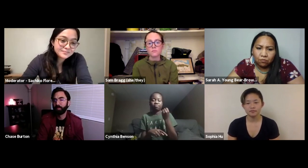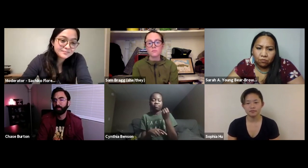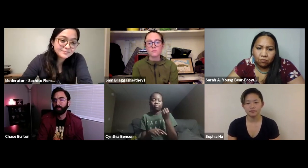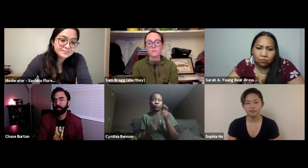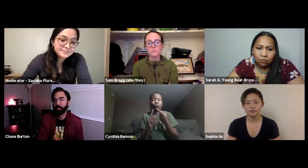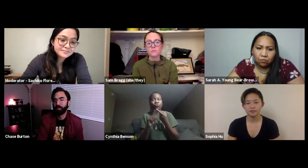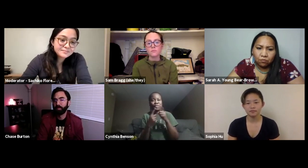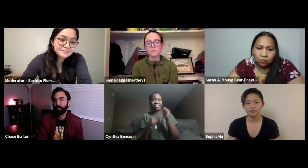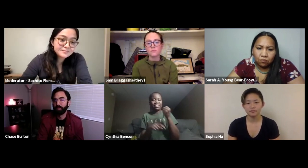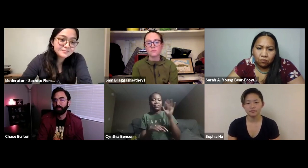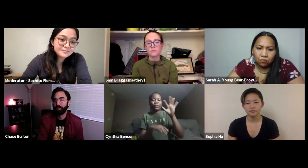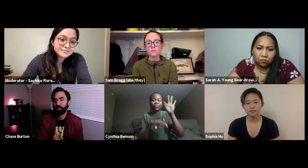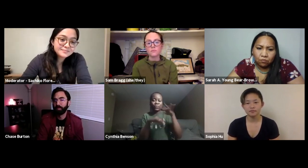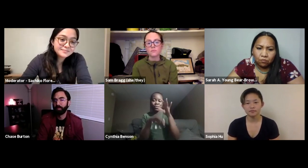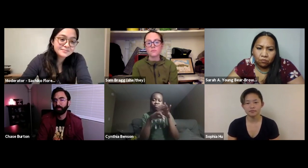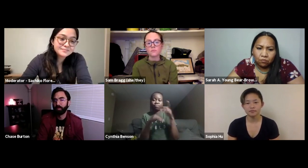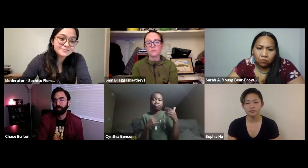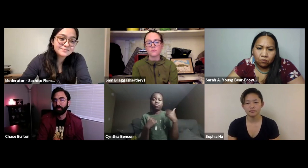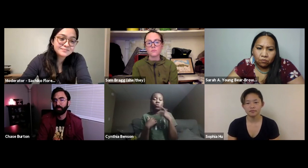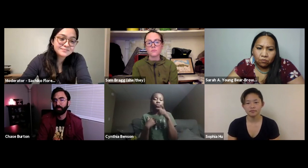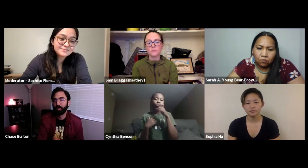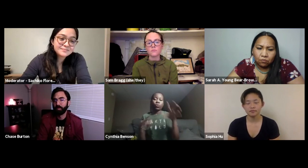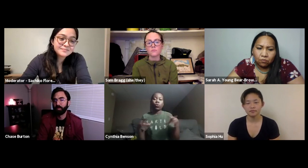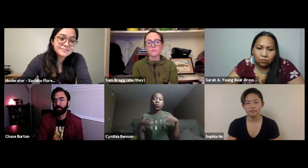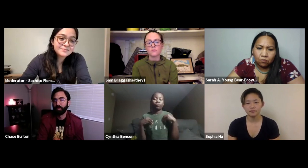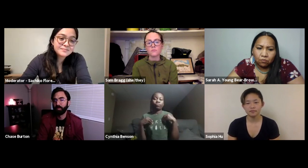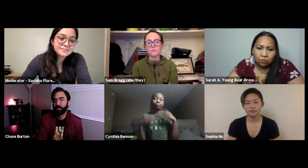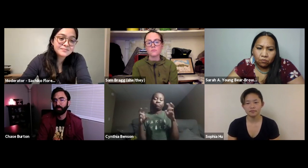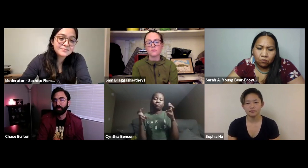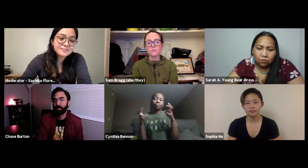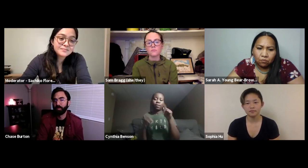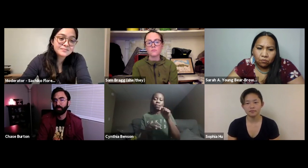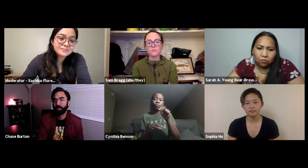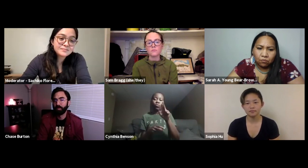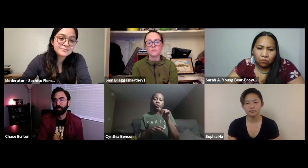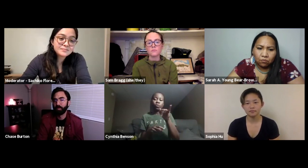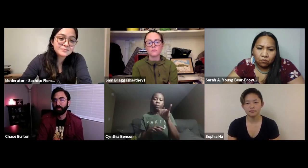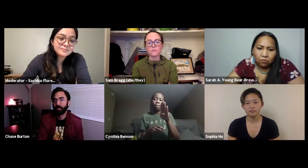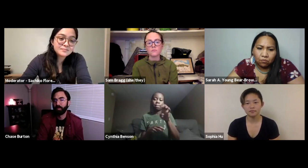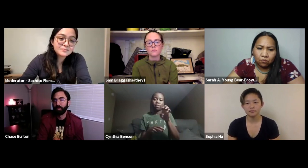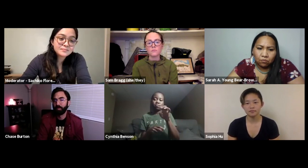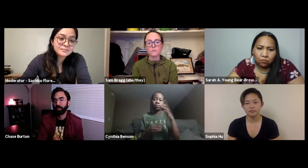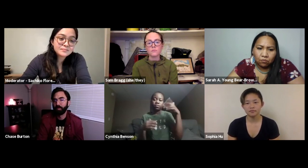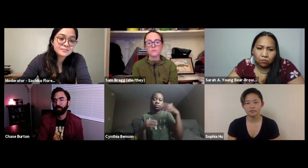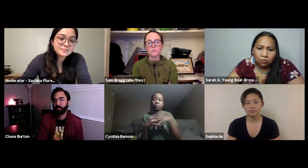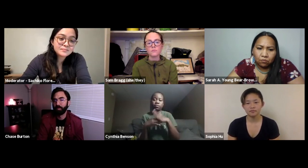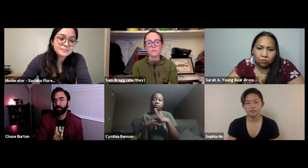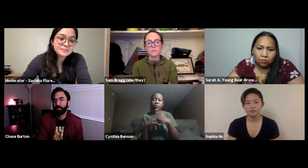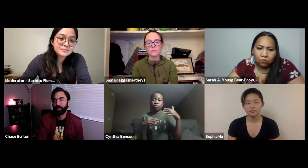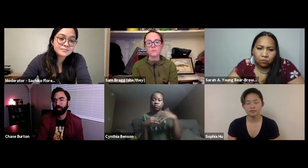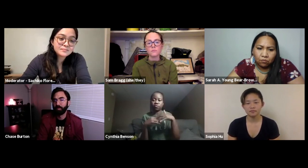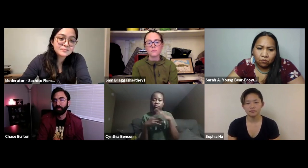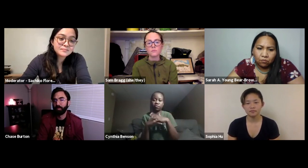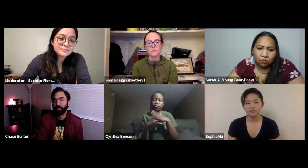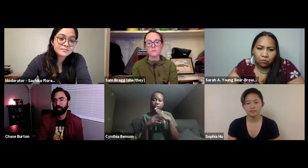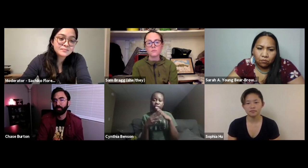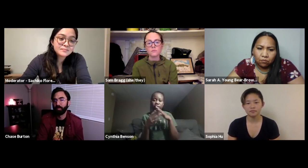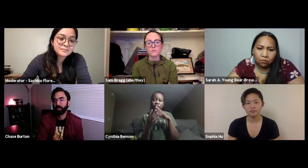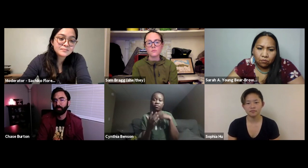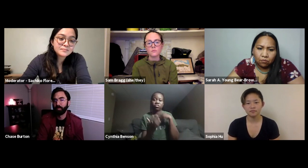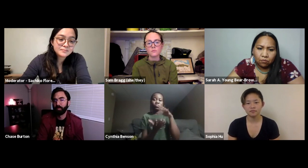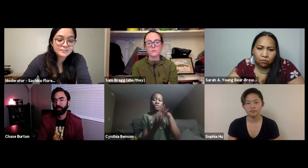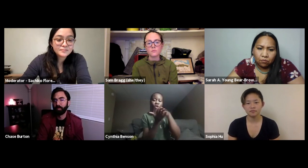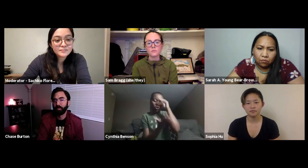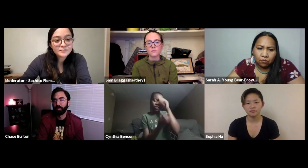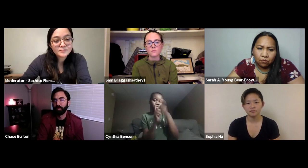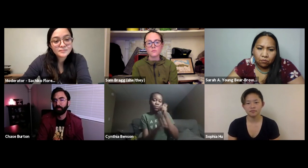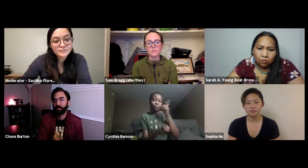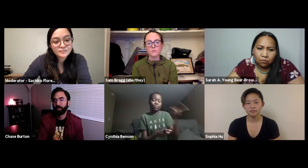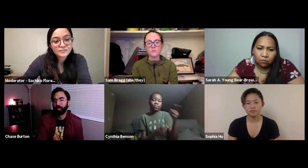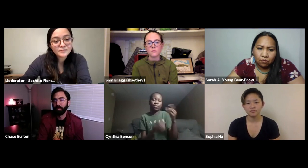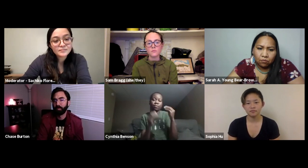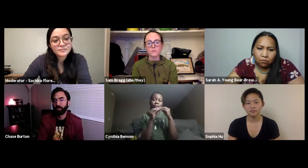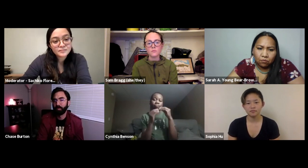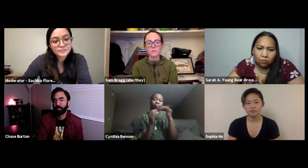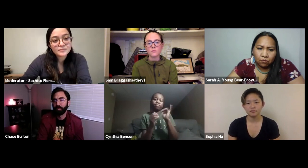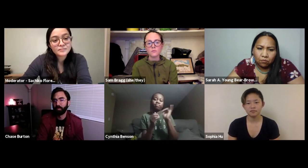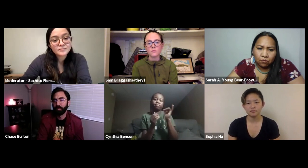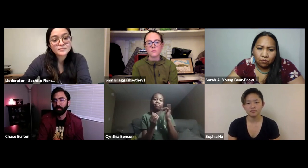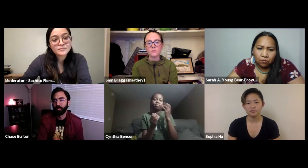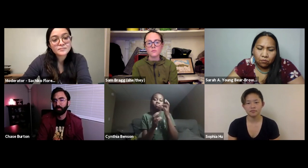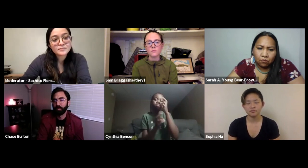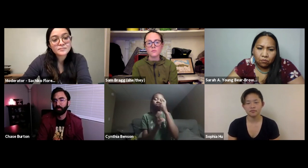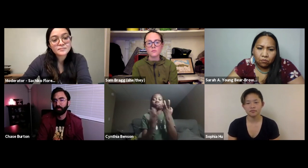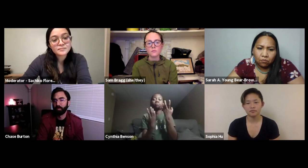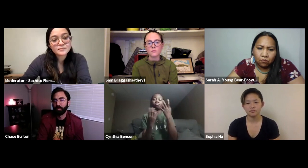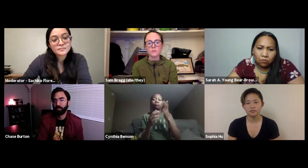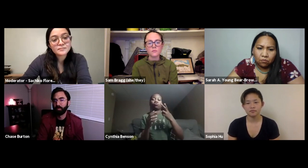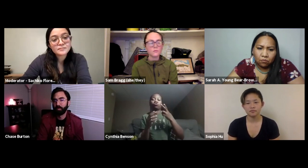I had a friend, their fiancé is part of a tribe and so I've been learning from them